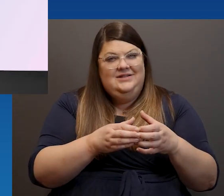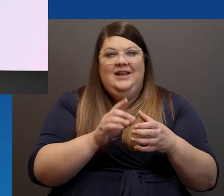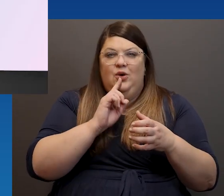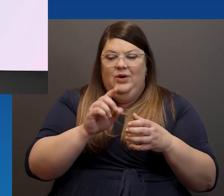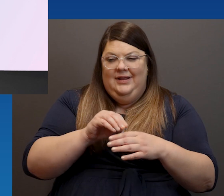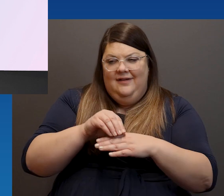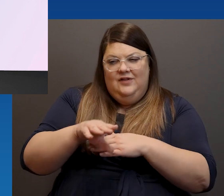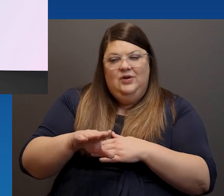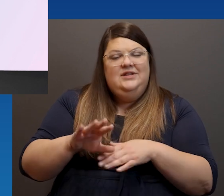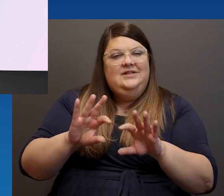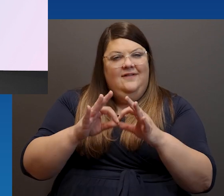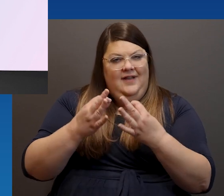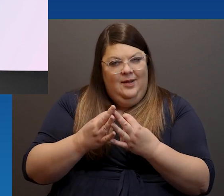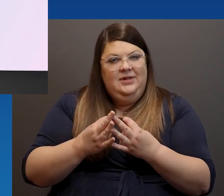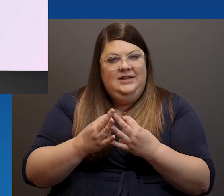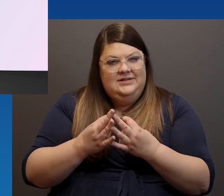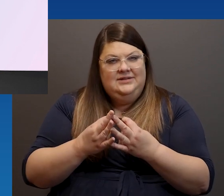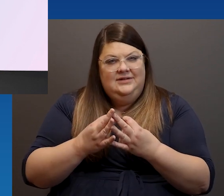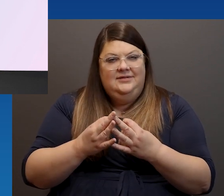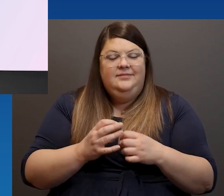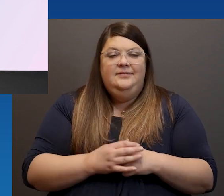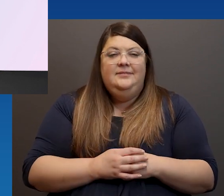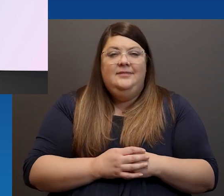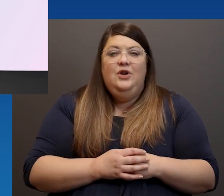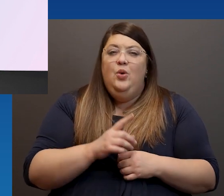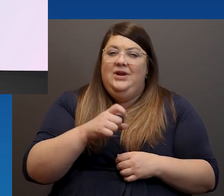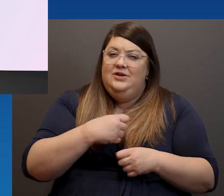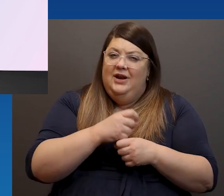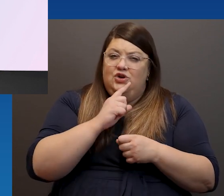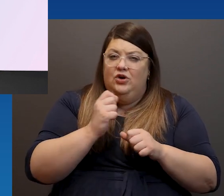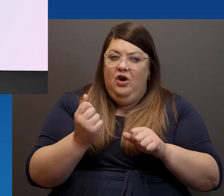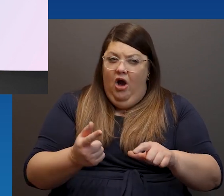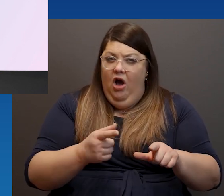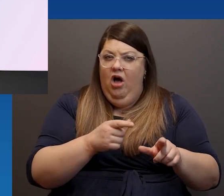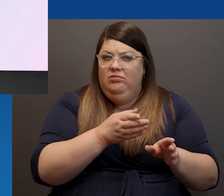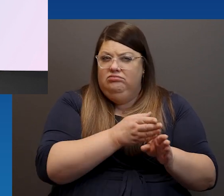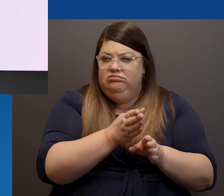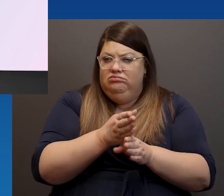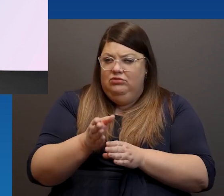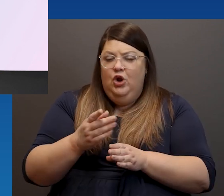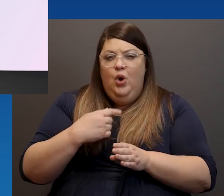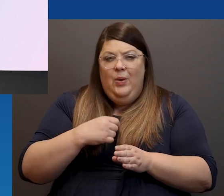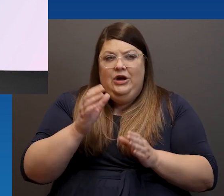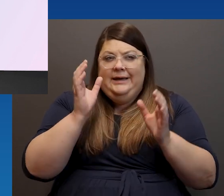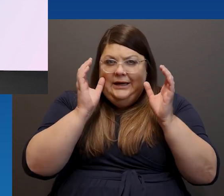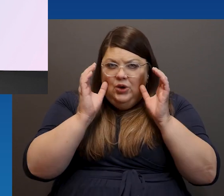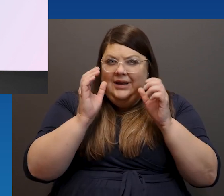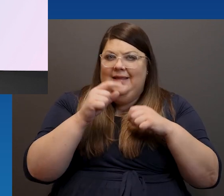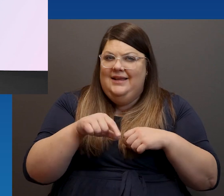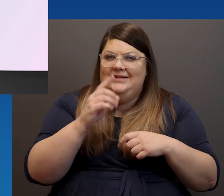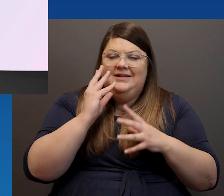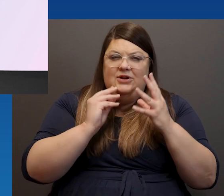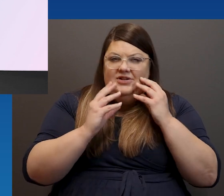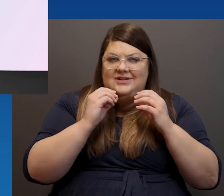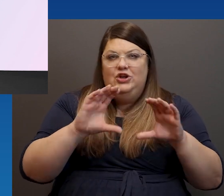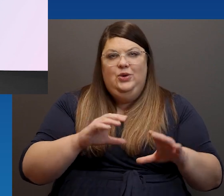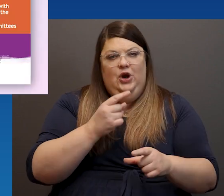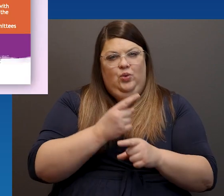We need family perspective in all areas to ensure that we are hearing experiences and getting it right when we make system improvements.